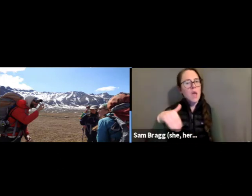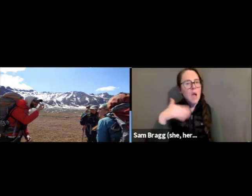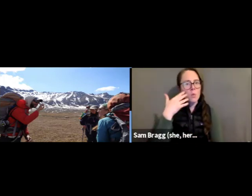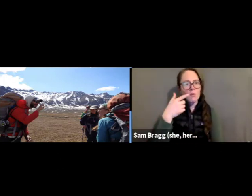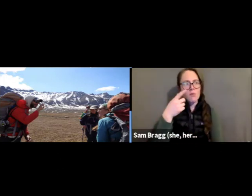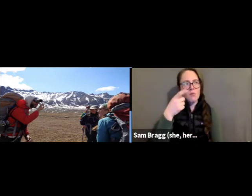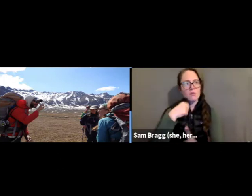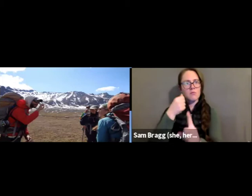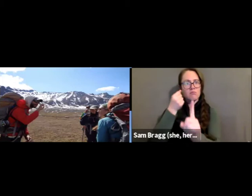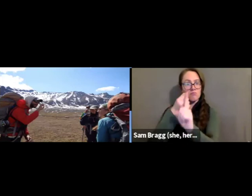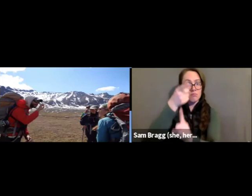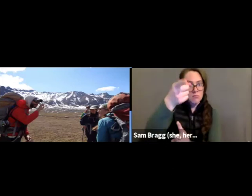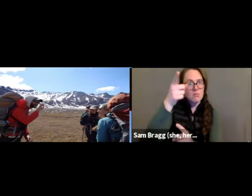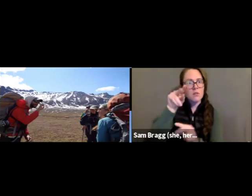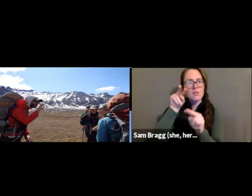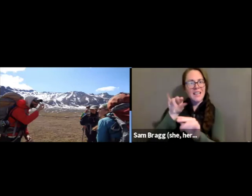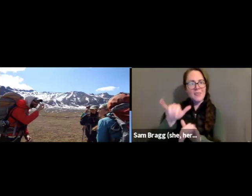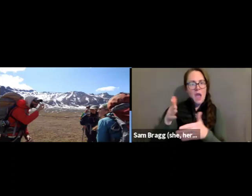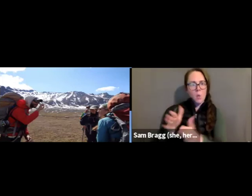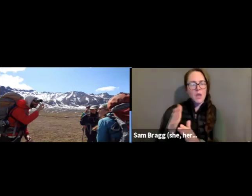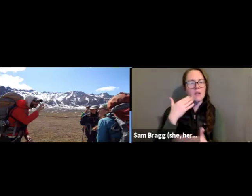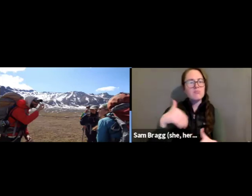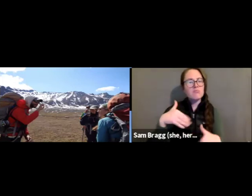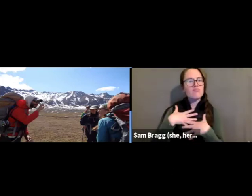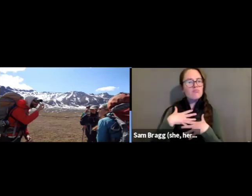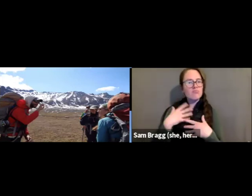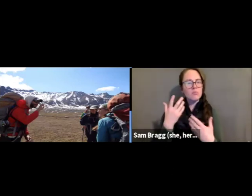bias naturally built into the program and I was